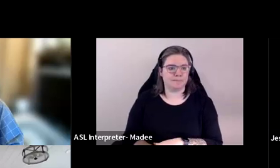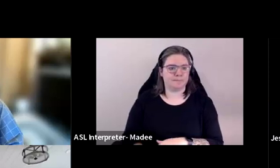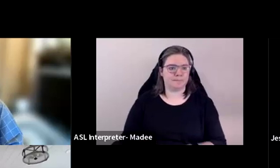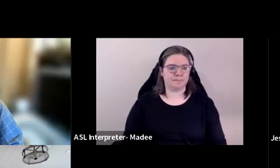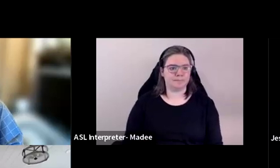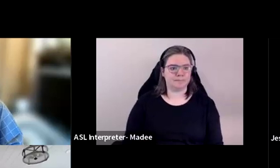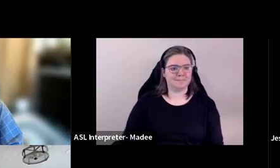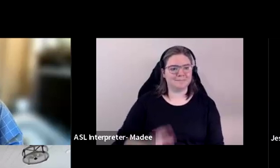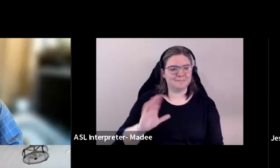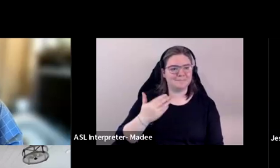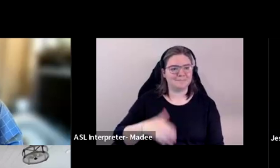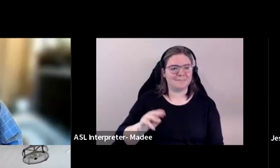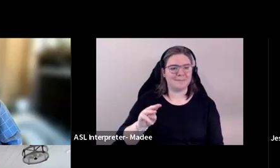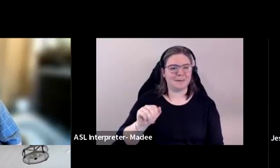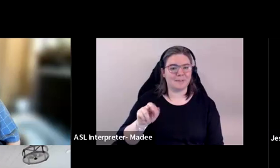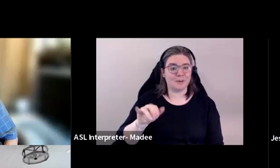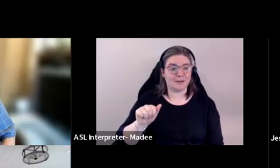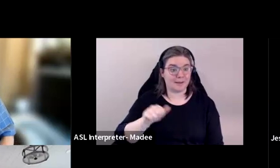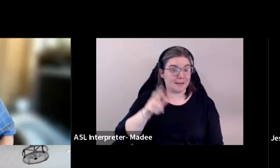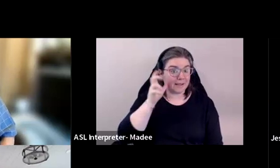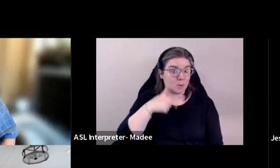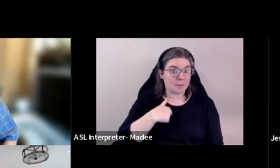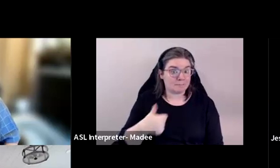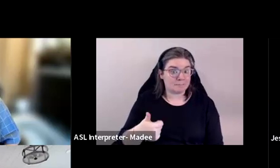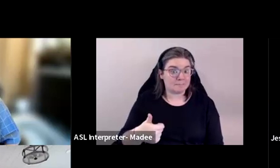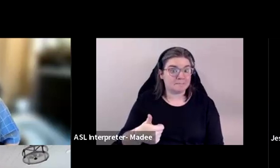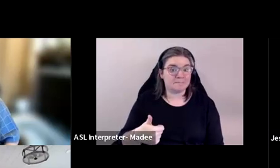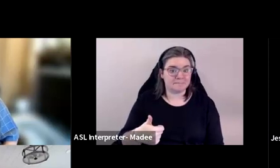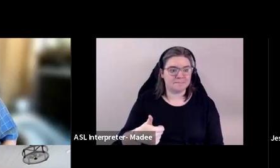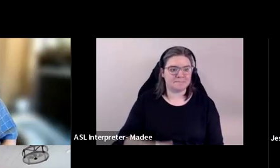Maria Cordova: Hi, this is Maria. Can everyone hear me? Okay. Don Dew: We. Rebecca /APRIL: Yes, yes.